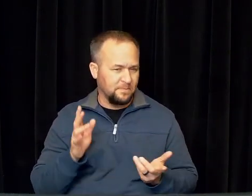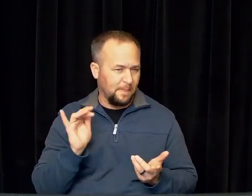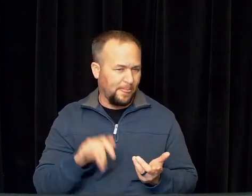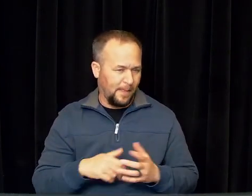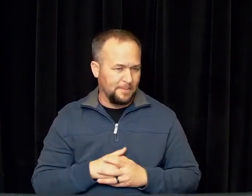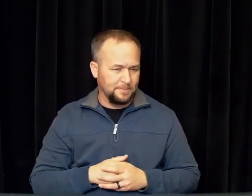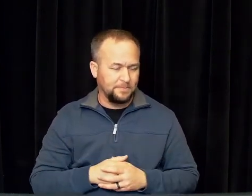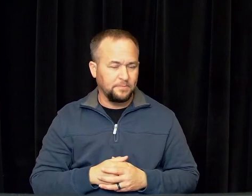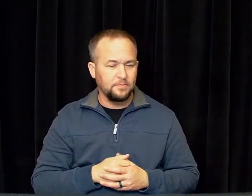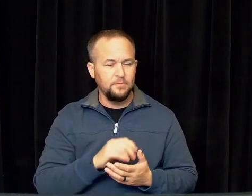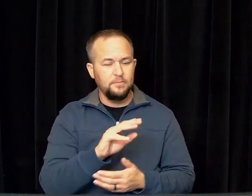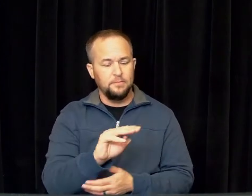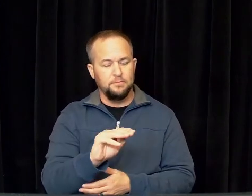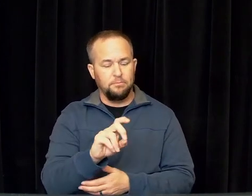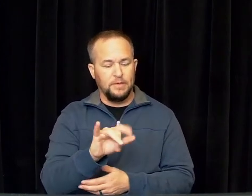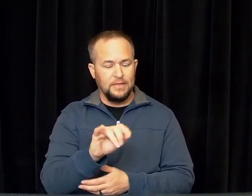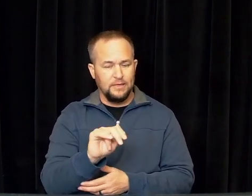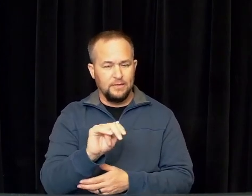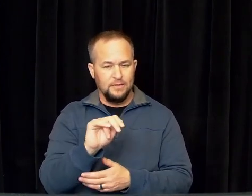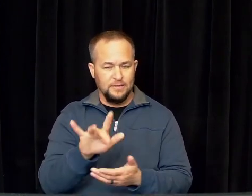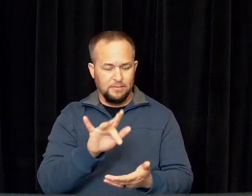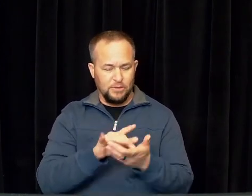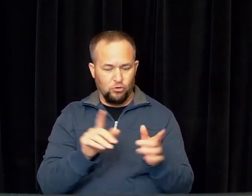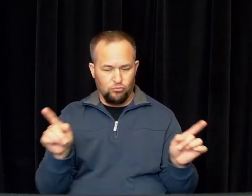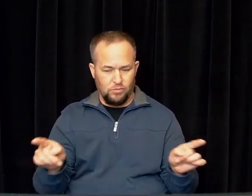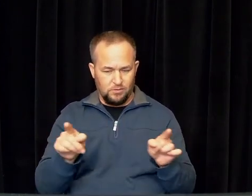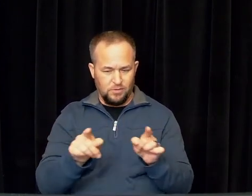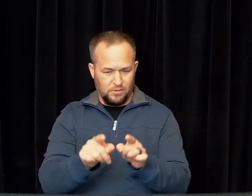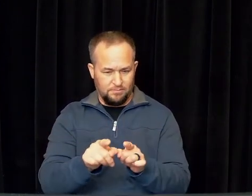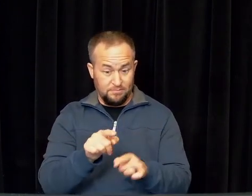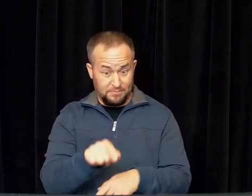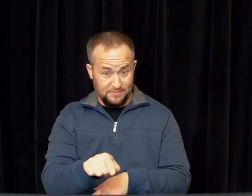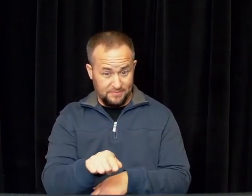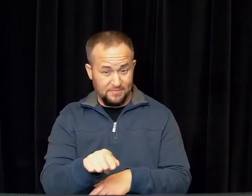You add and divide for the mean The mode is the one that you see the most